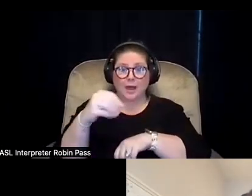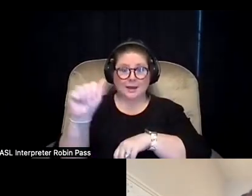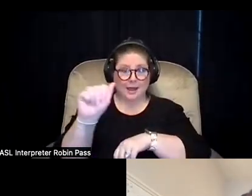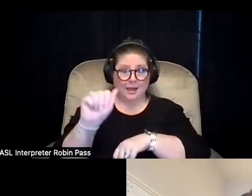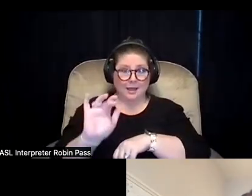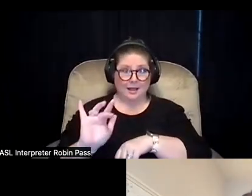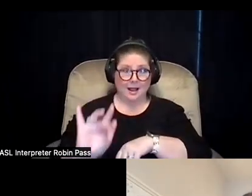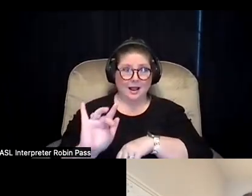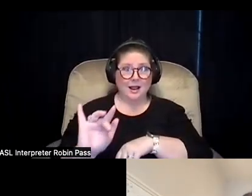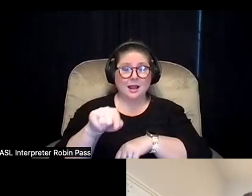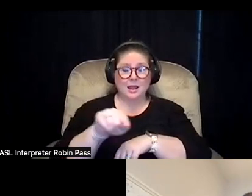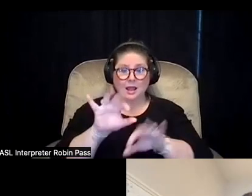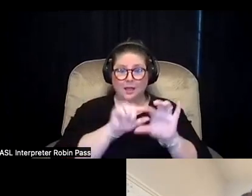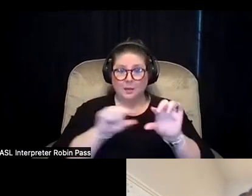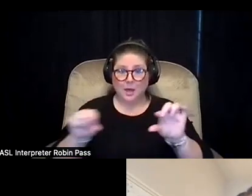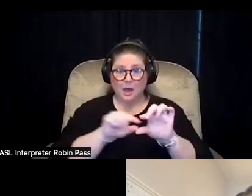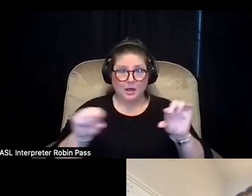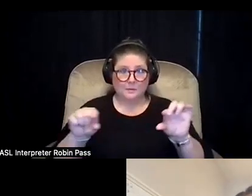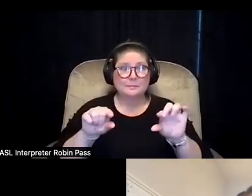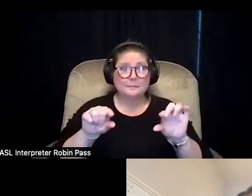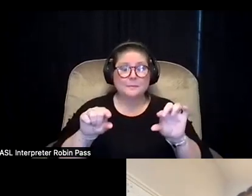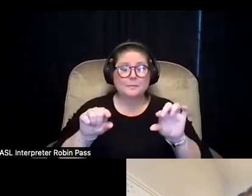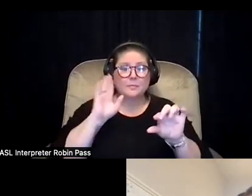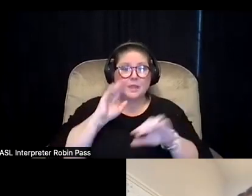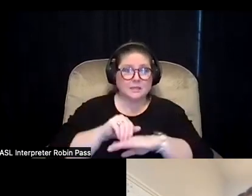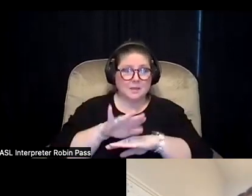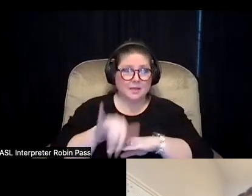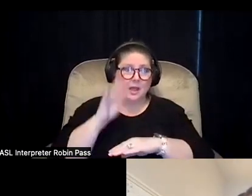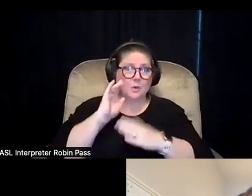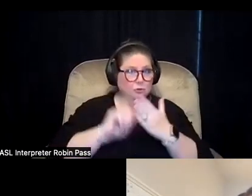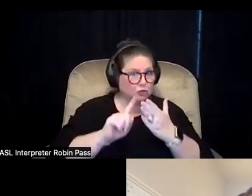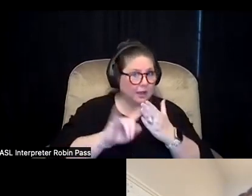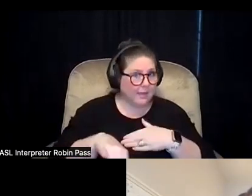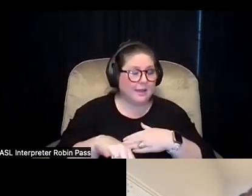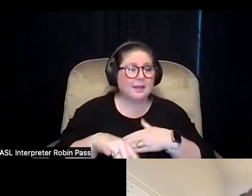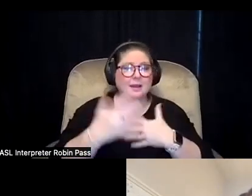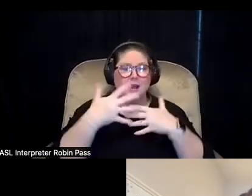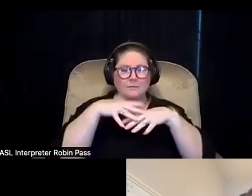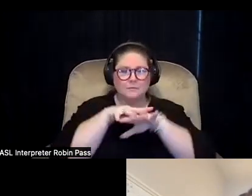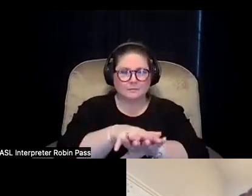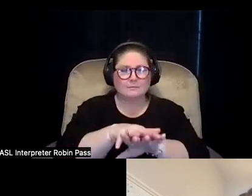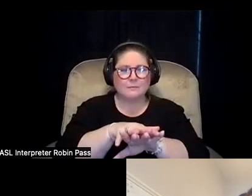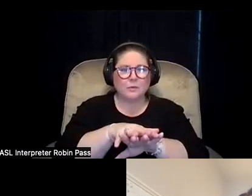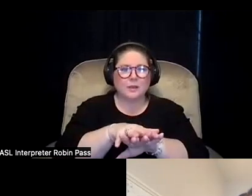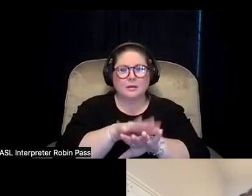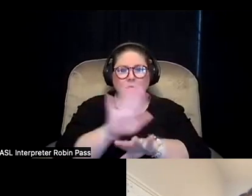zoom bar and submit those and i will be monitoring that and folding in as many as i can throughout um